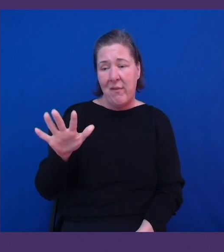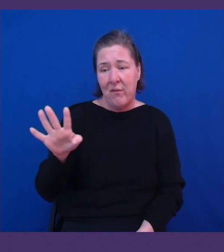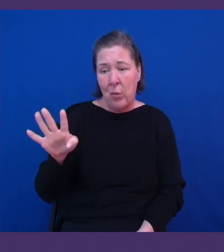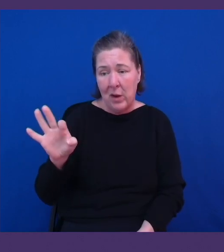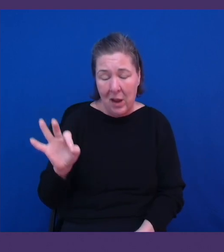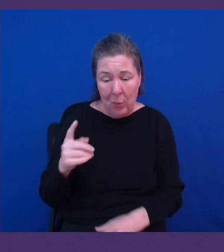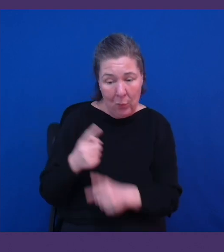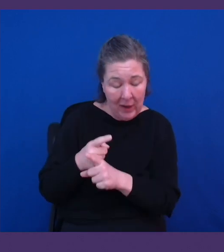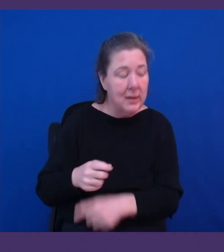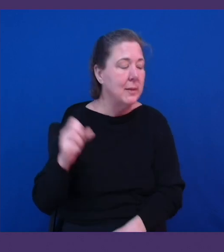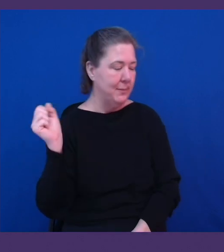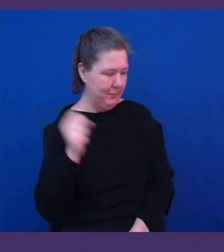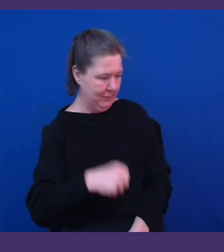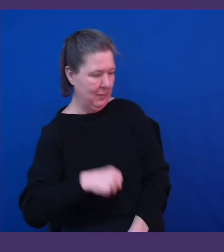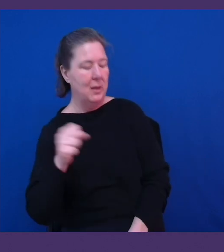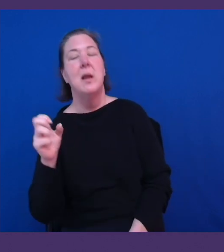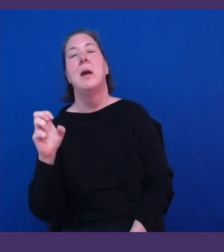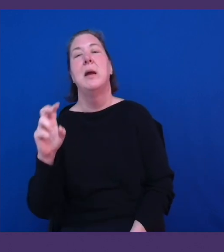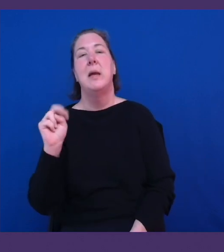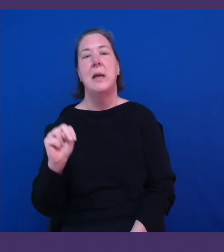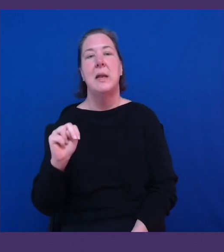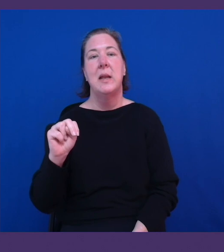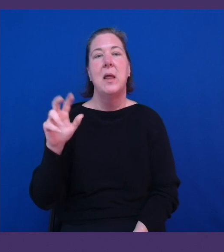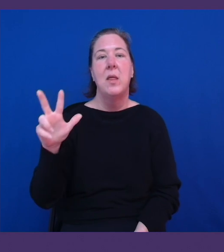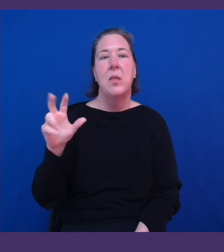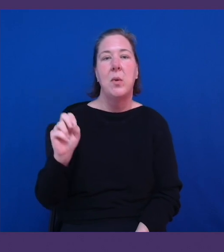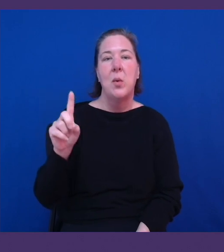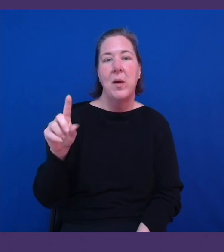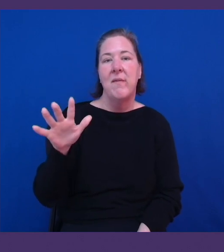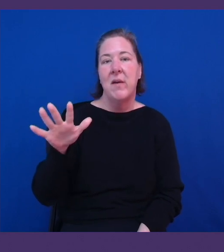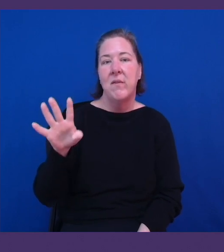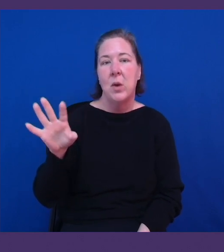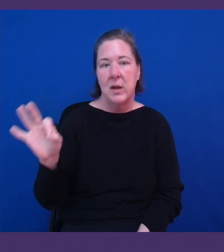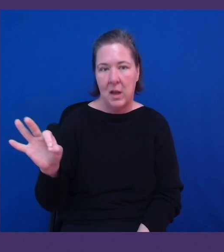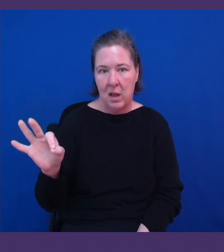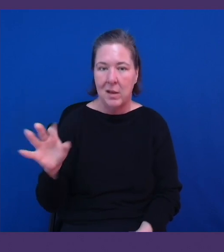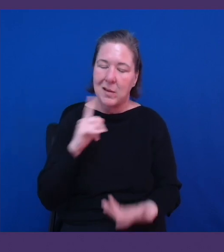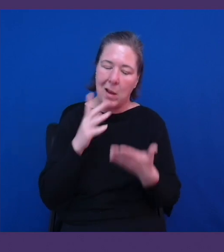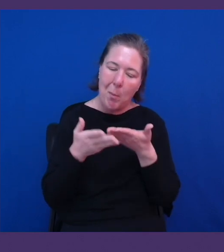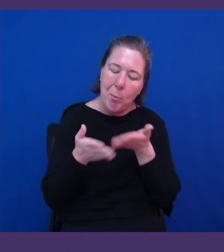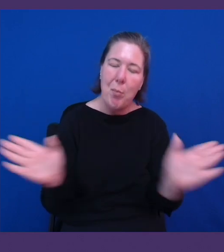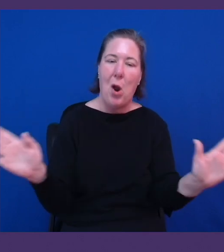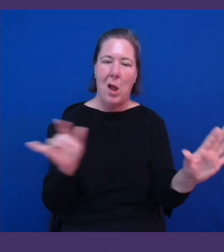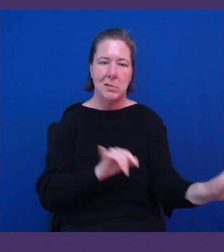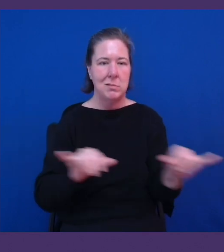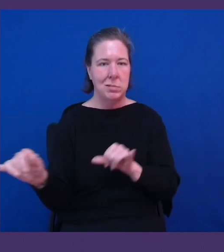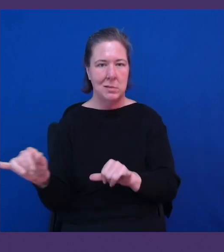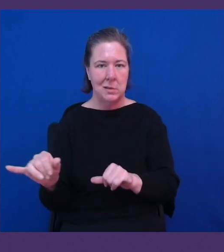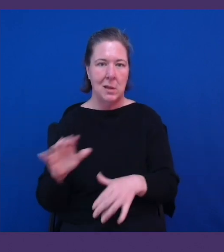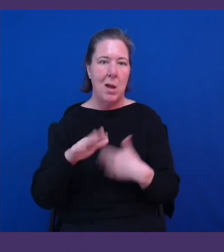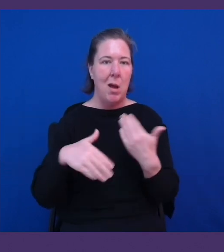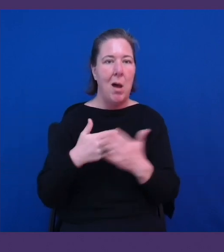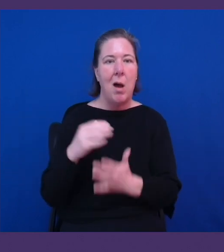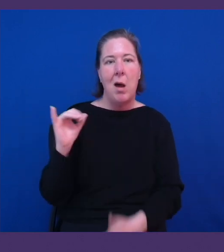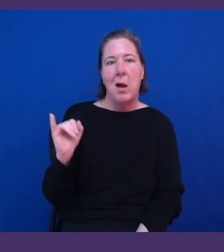The EN 301 549 is a very broad standard, it covers, kind of, all ICT. I shouldn't say that because it's probably not all,